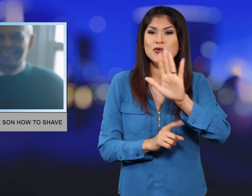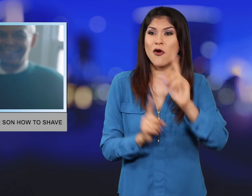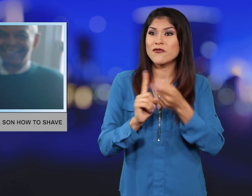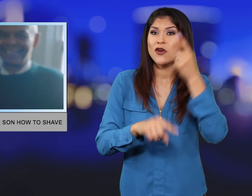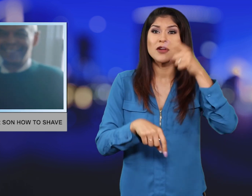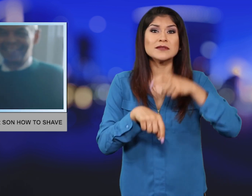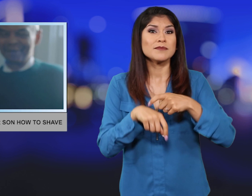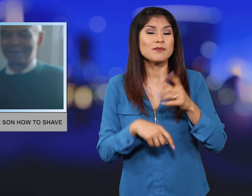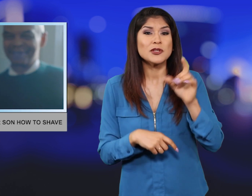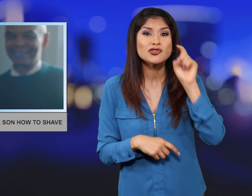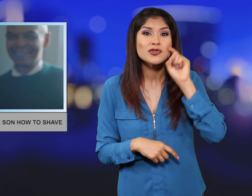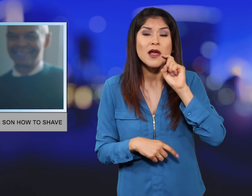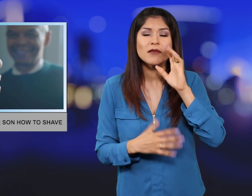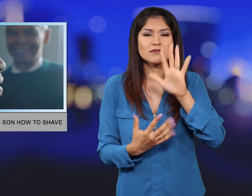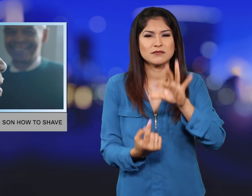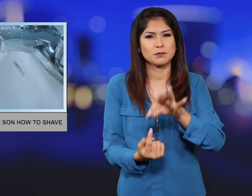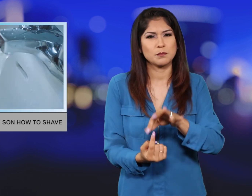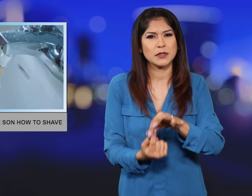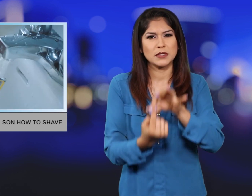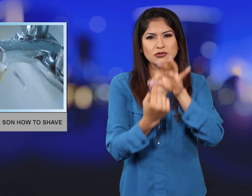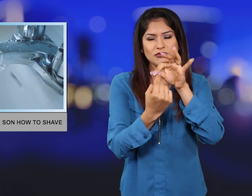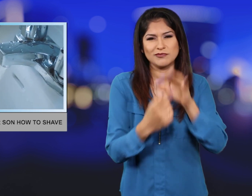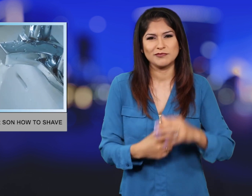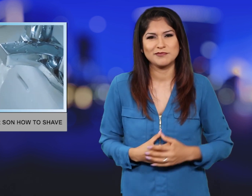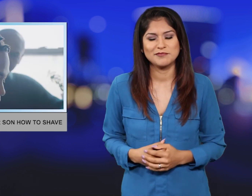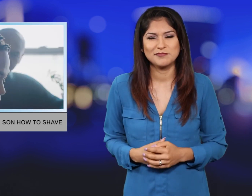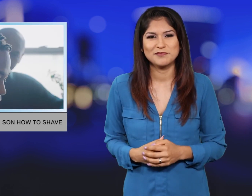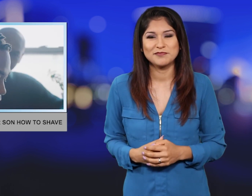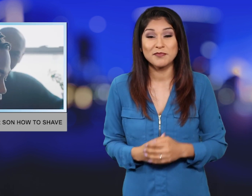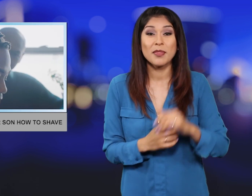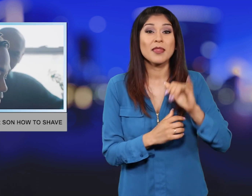Your first shave is special."